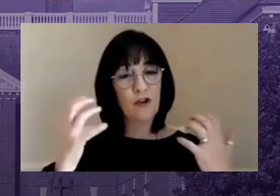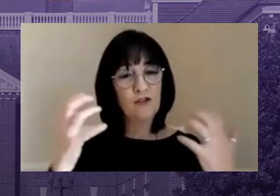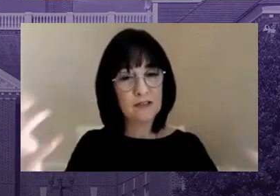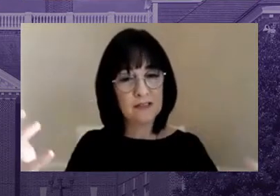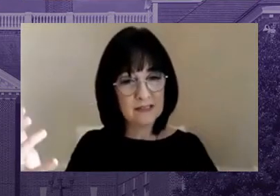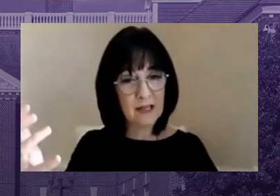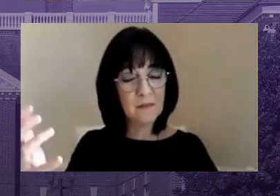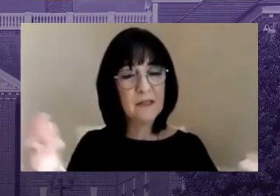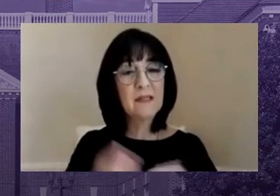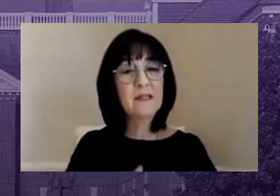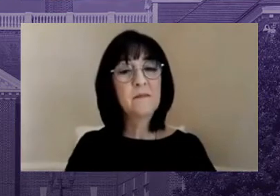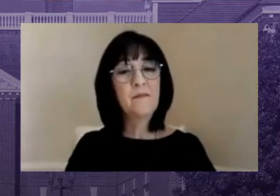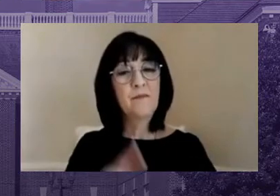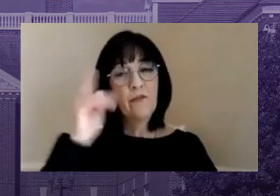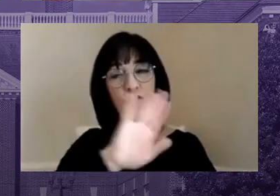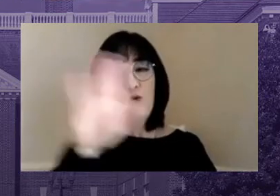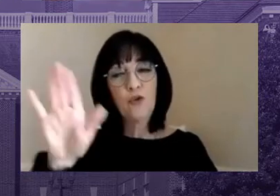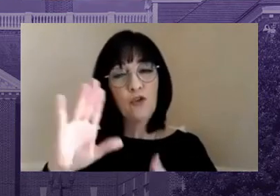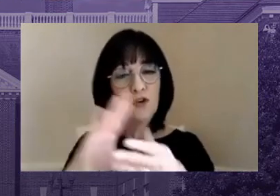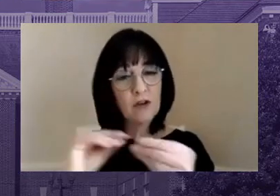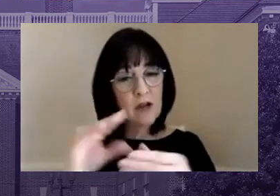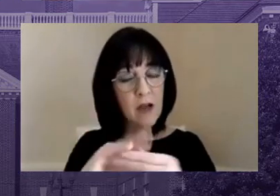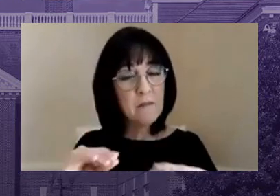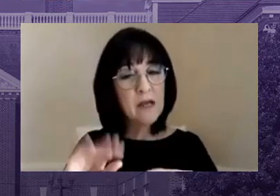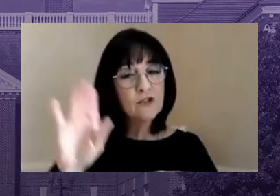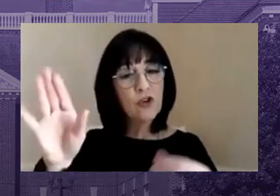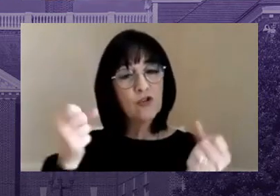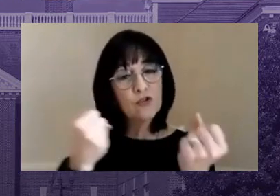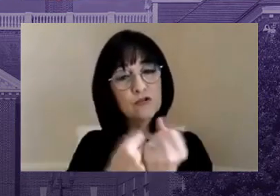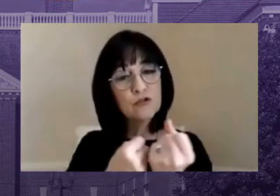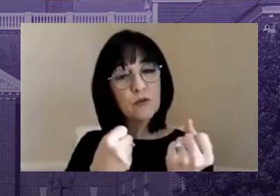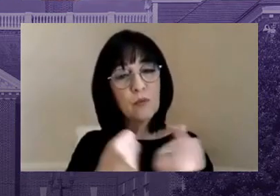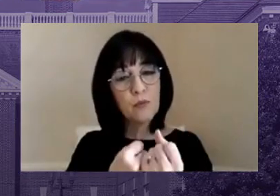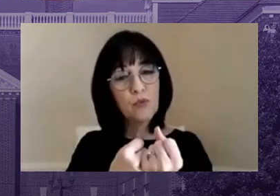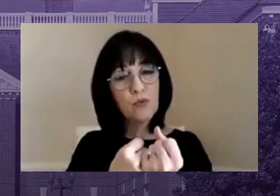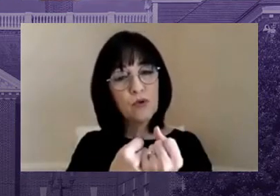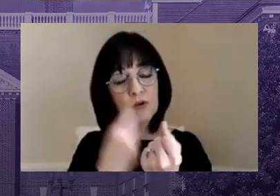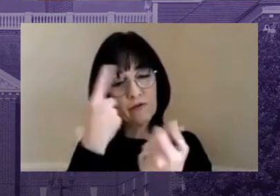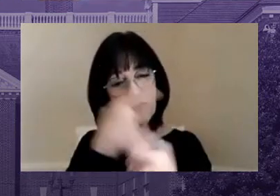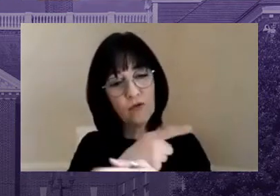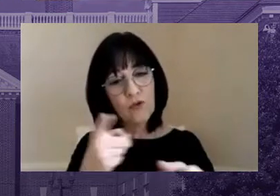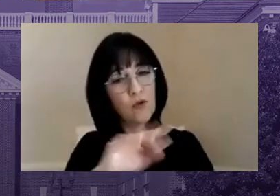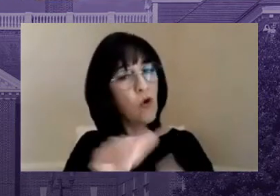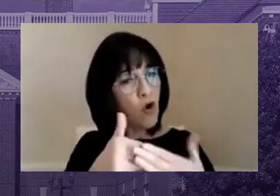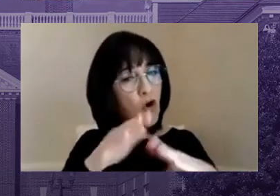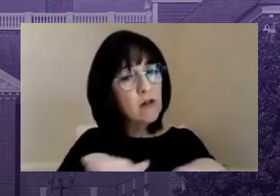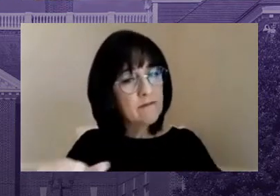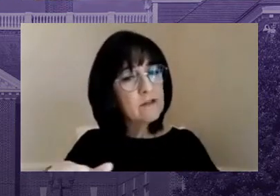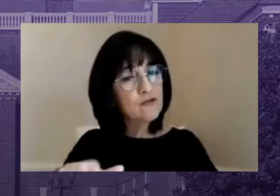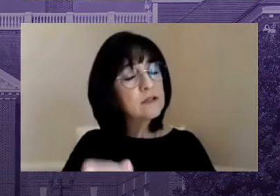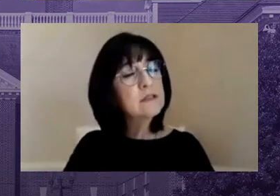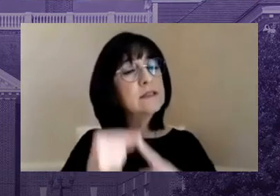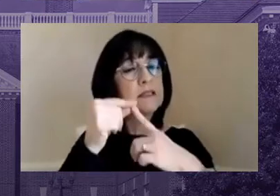remarks and for the support that they provide for all of our children and especially military